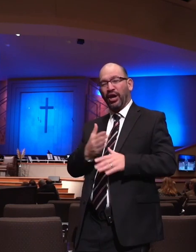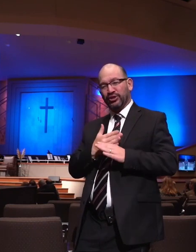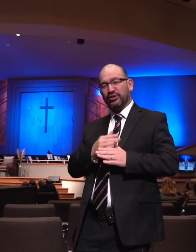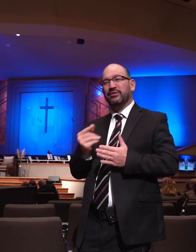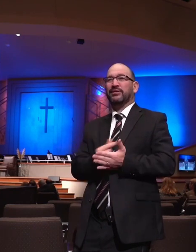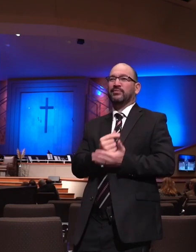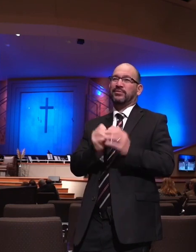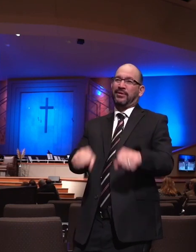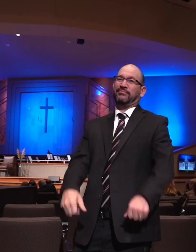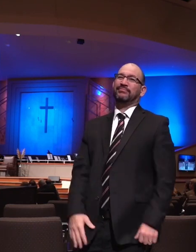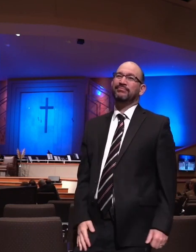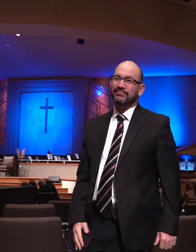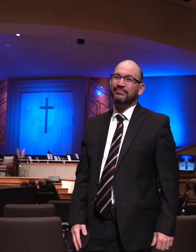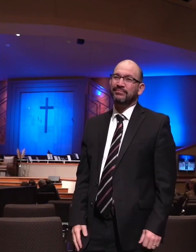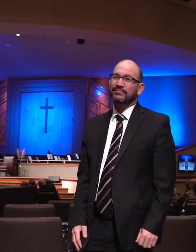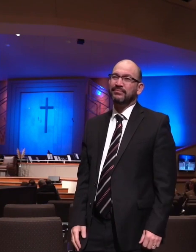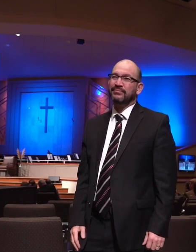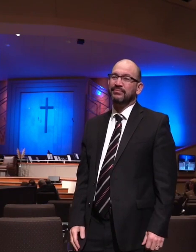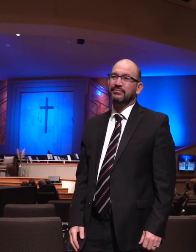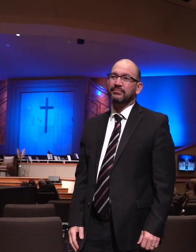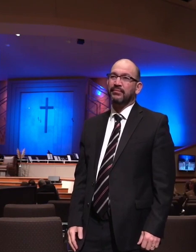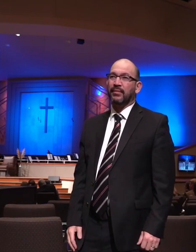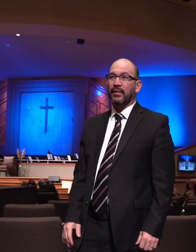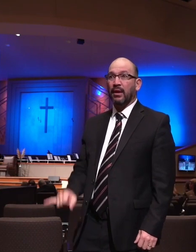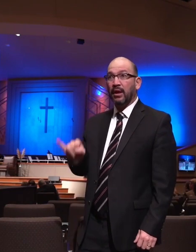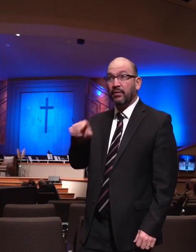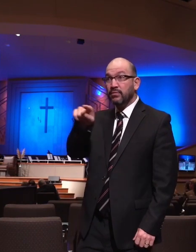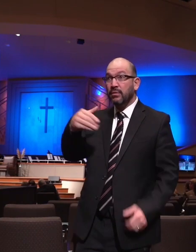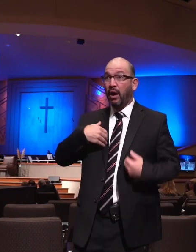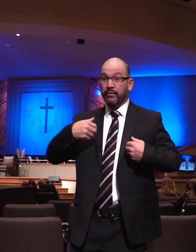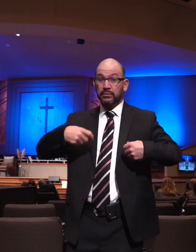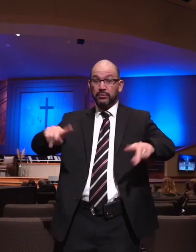and I want to tell you something when you have an opportunity to care